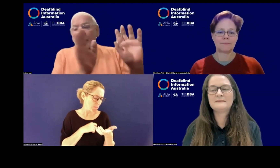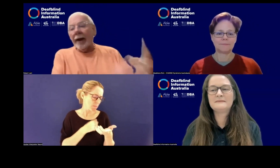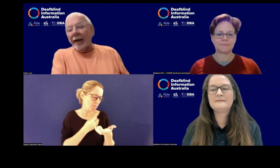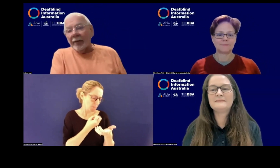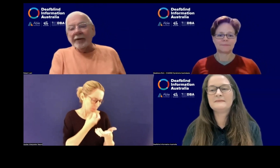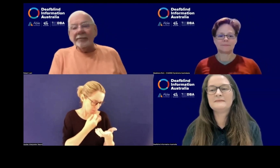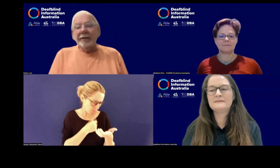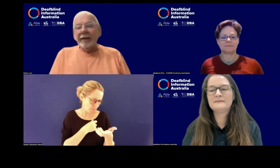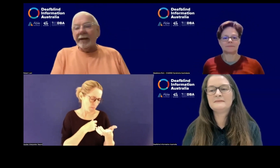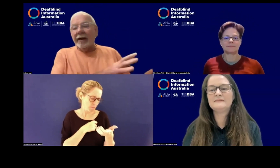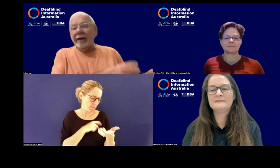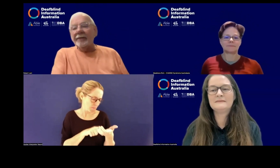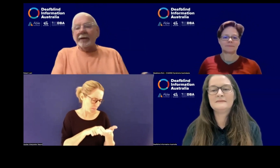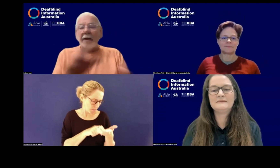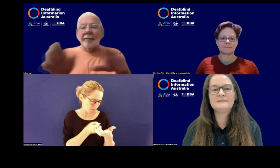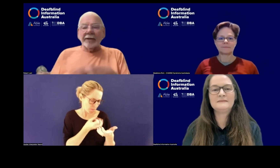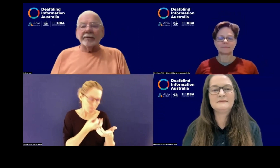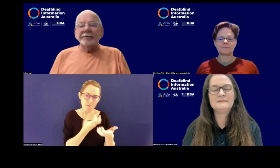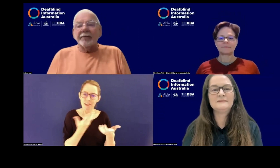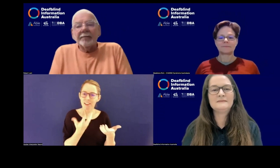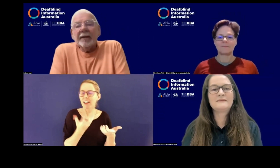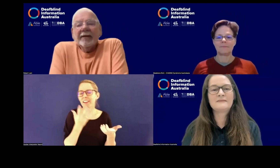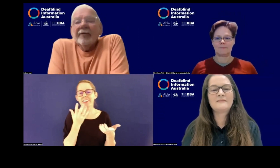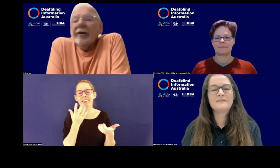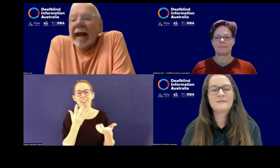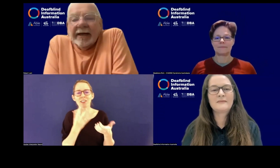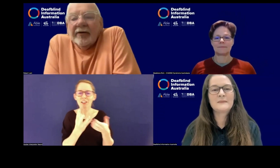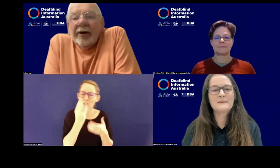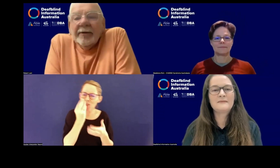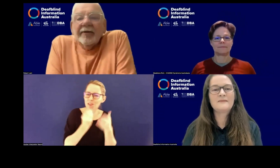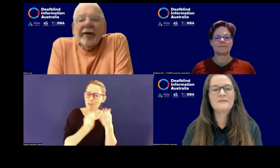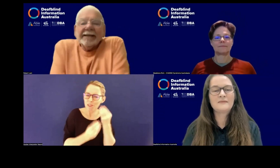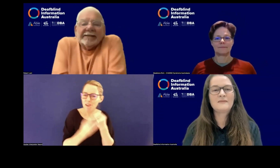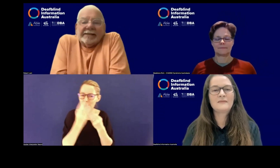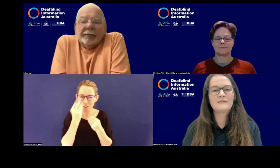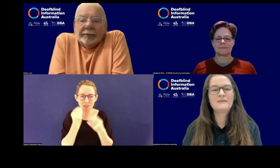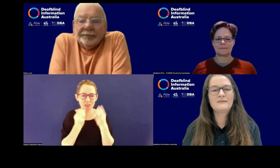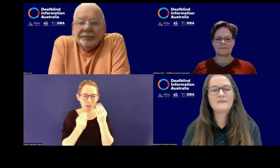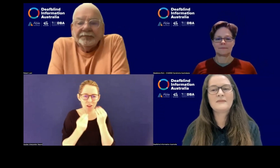a break when you've had enough and go back to it. Very handy, very accessible.